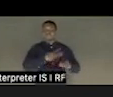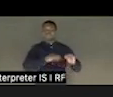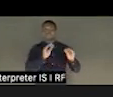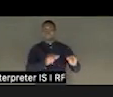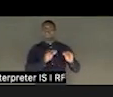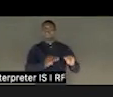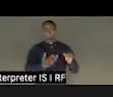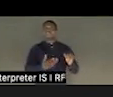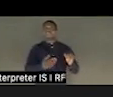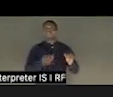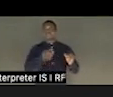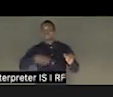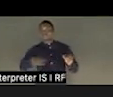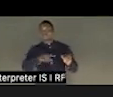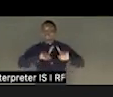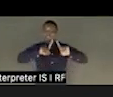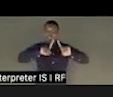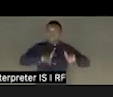So I'm happy that we have an acronym